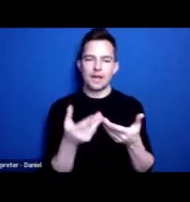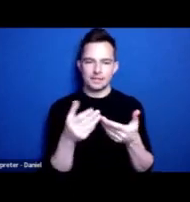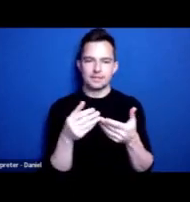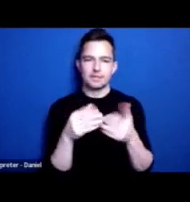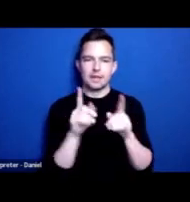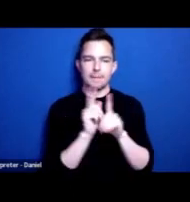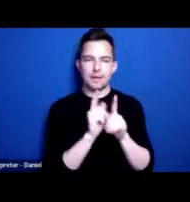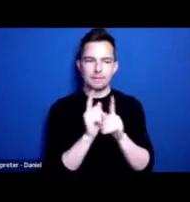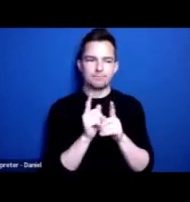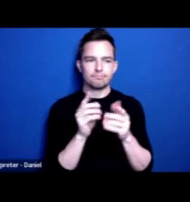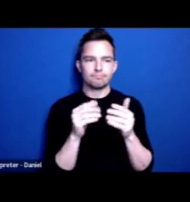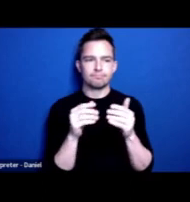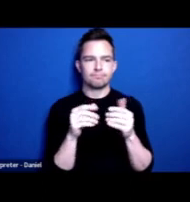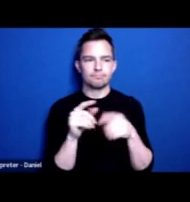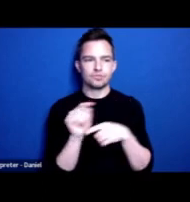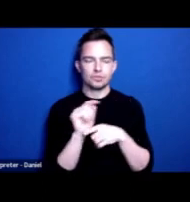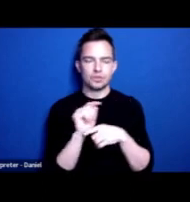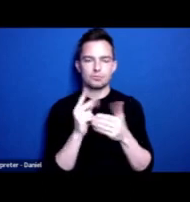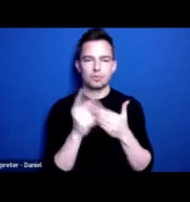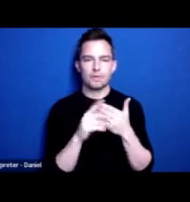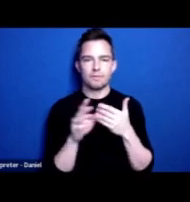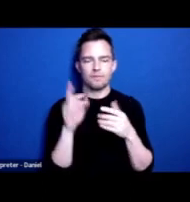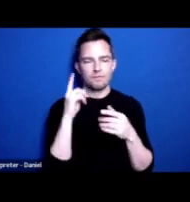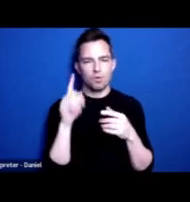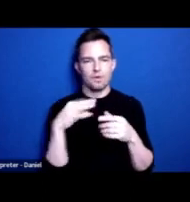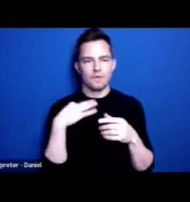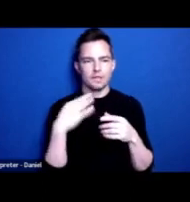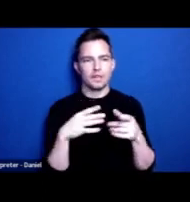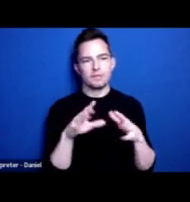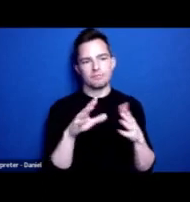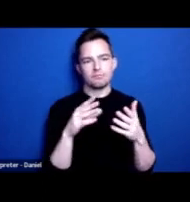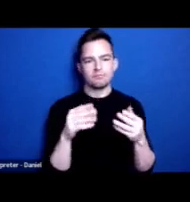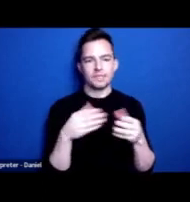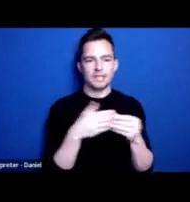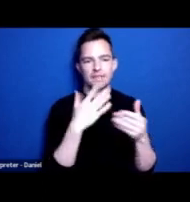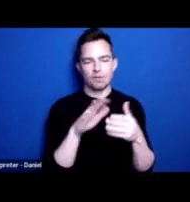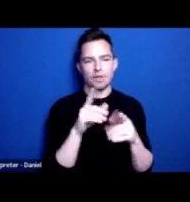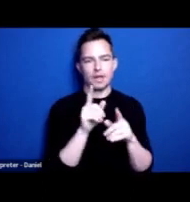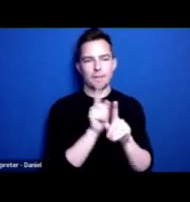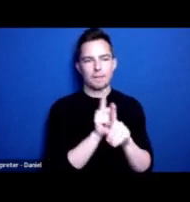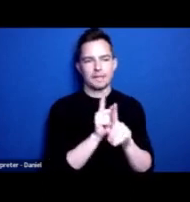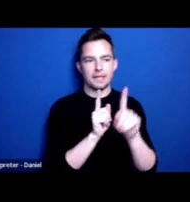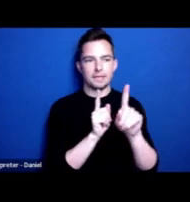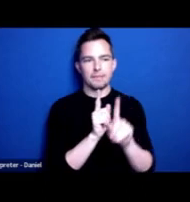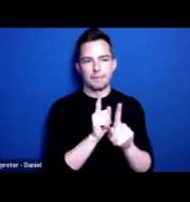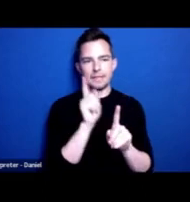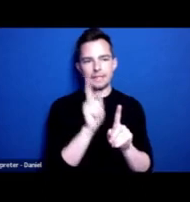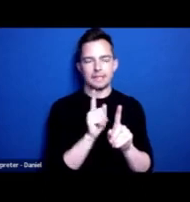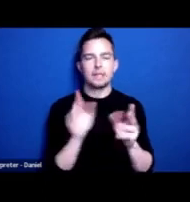depending on the availability. My experience is that the training and the forms and the